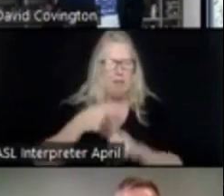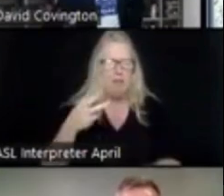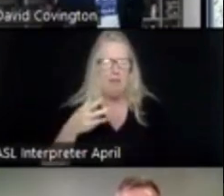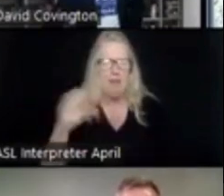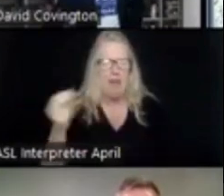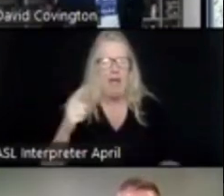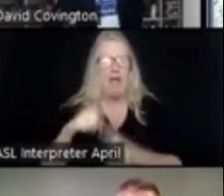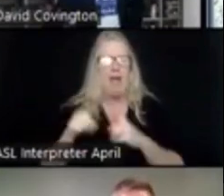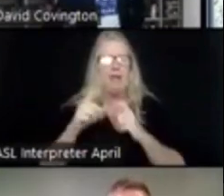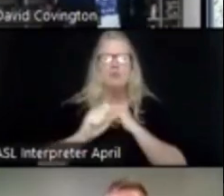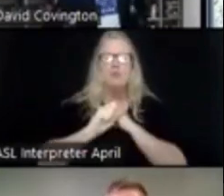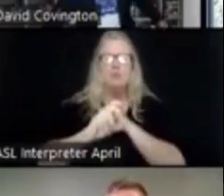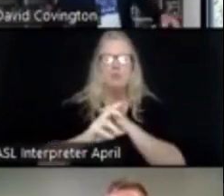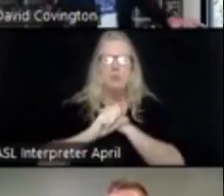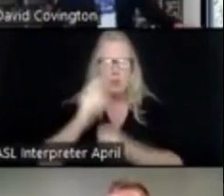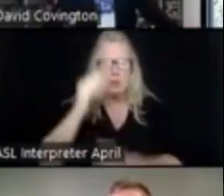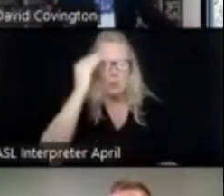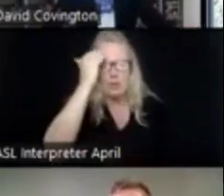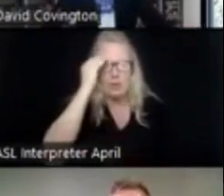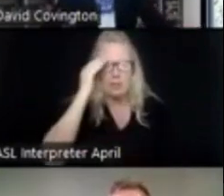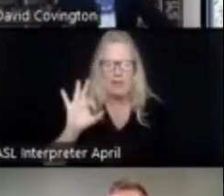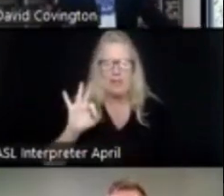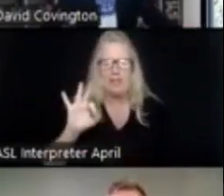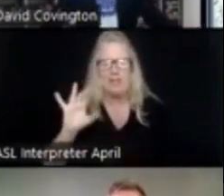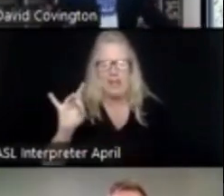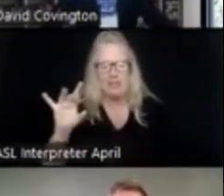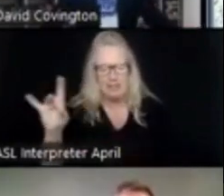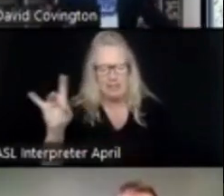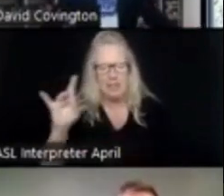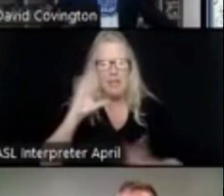AWARENESS OF 988 AND CRISIS SERVICES AND THERE WERE A COUPLE OF